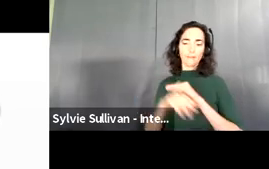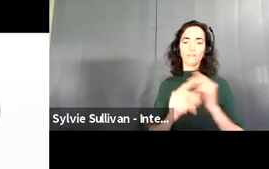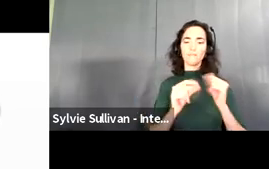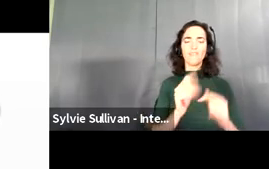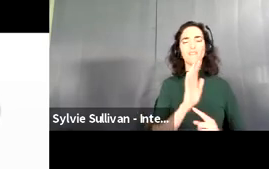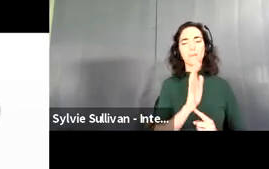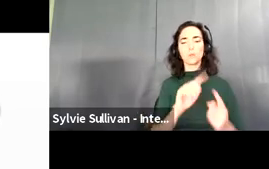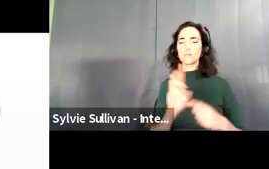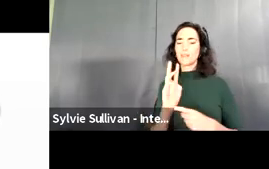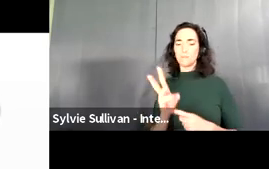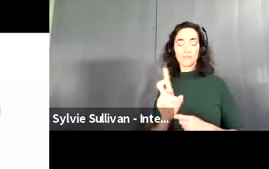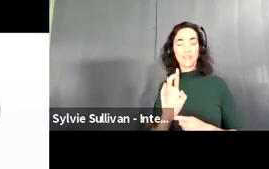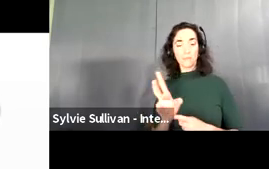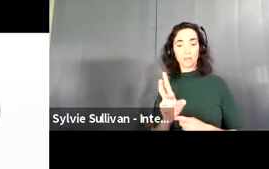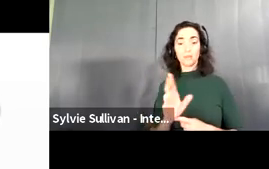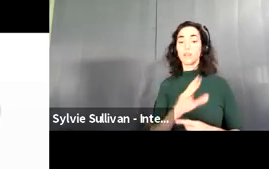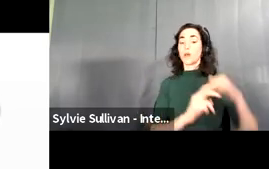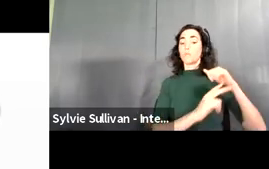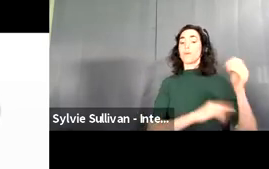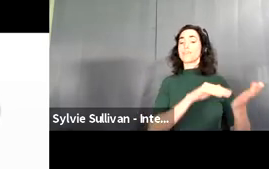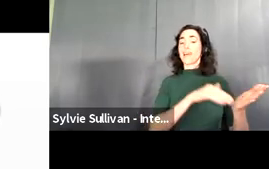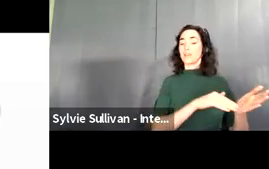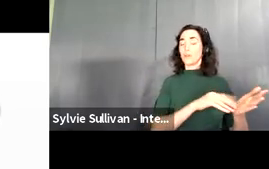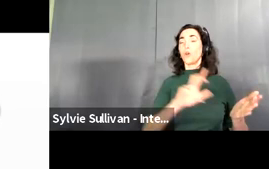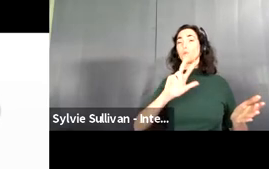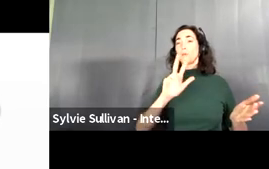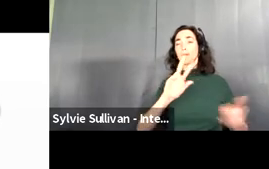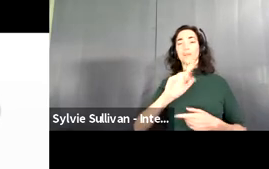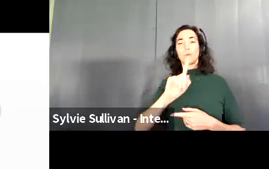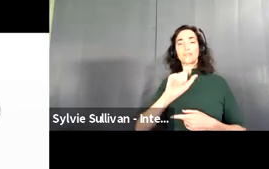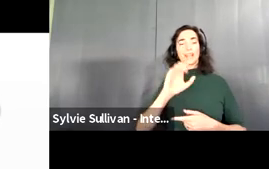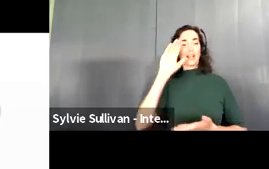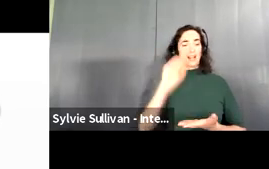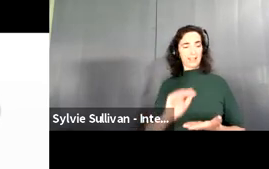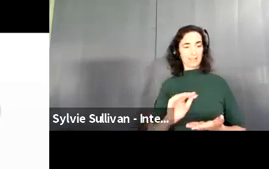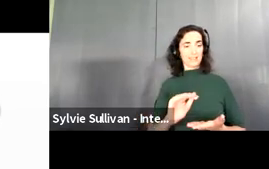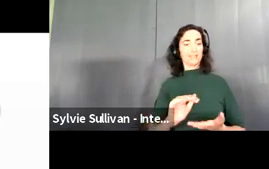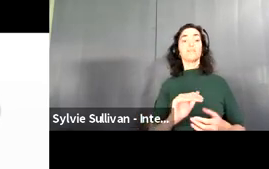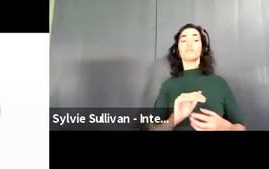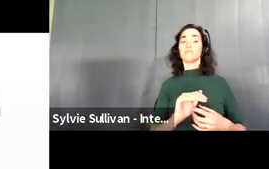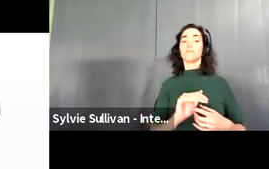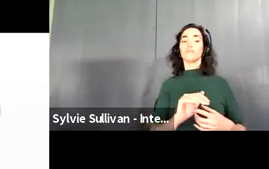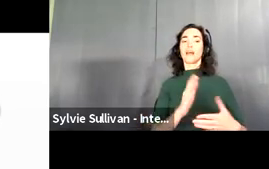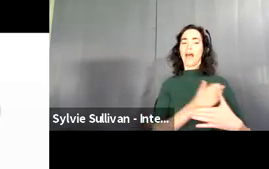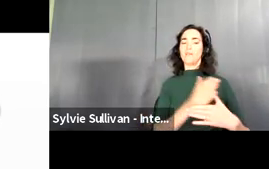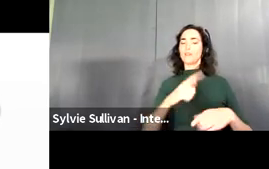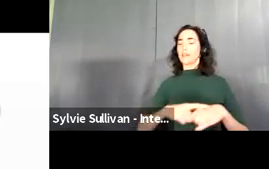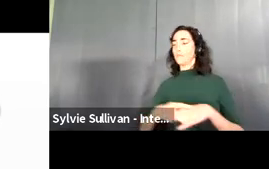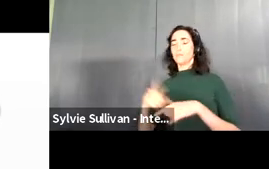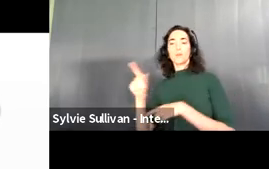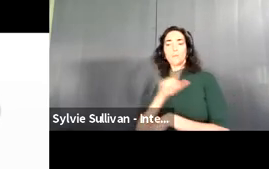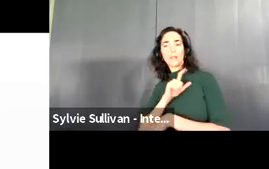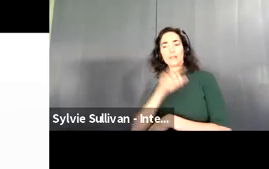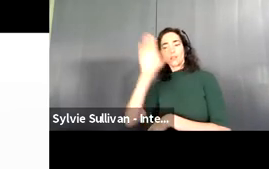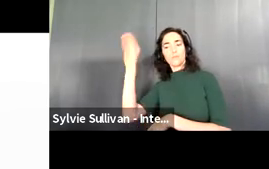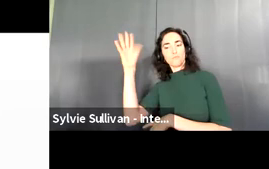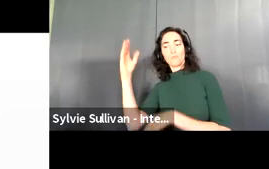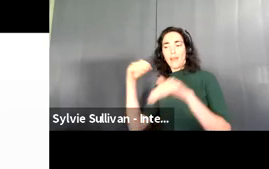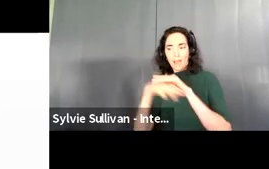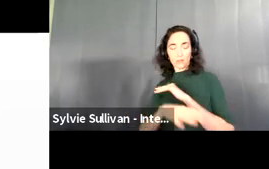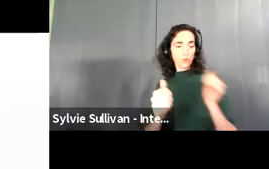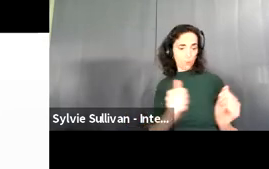The birth center has actually exceeded that time by three minutes and 17 seconds. That's our average handle time to get first responders in and out of the facility.